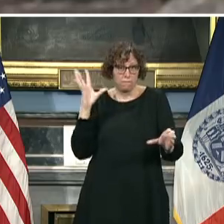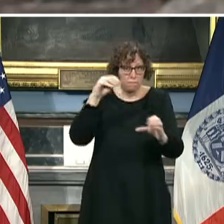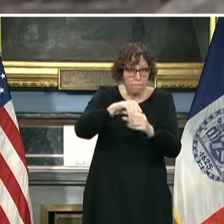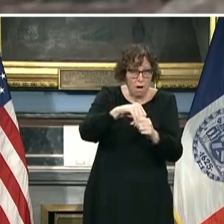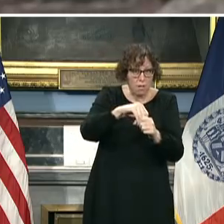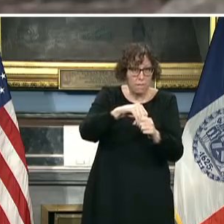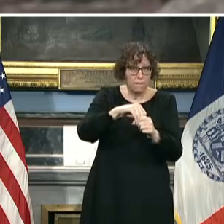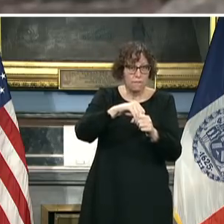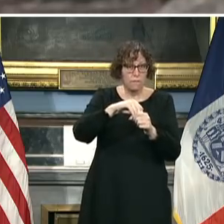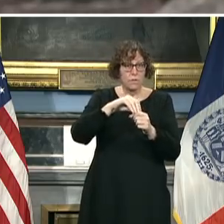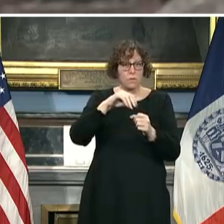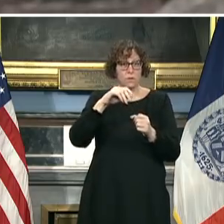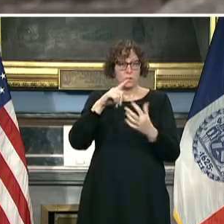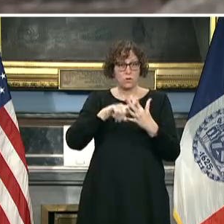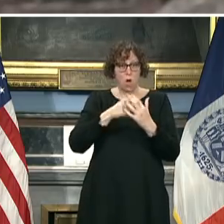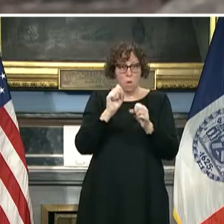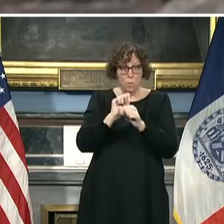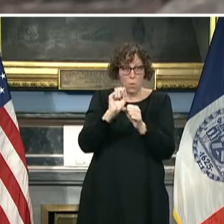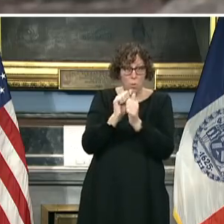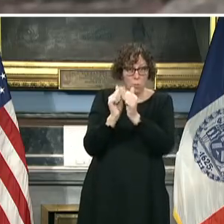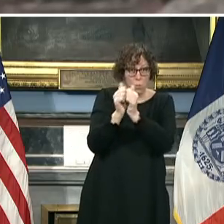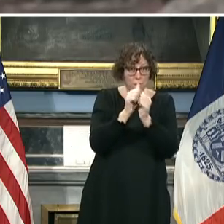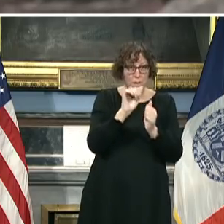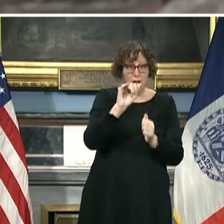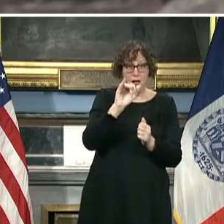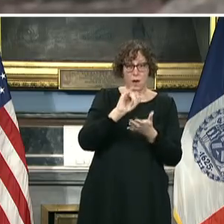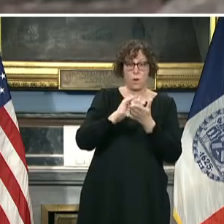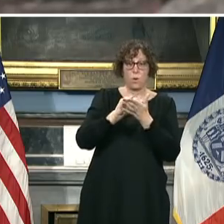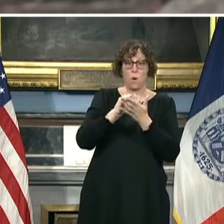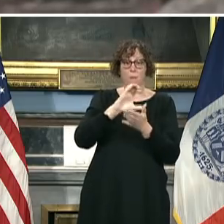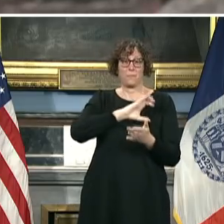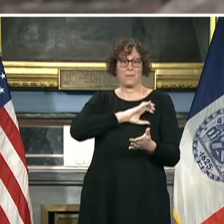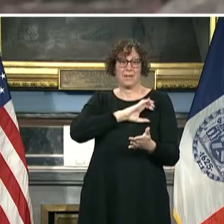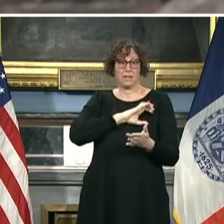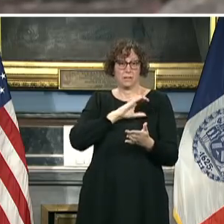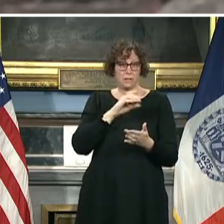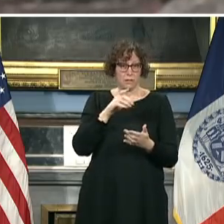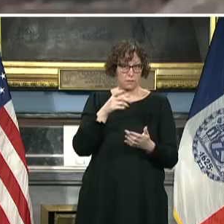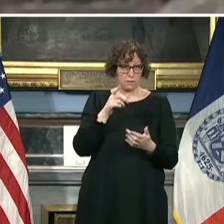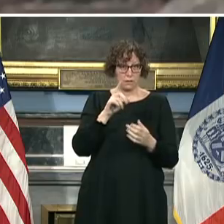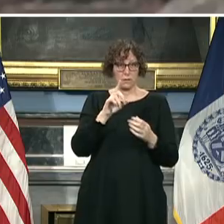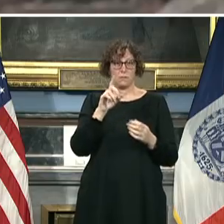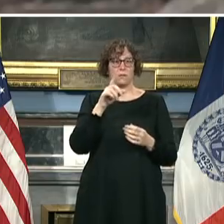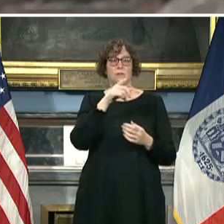COMMISSIONER SHEA HAS REPRTOE D, WE'VE SEEN A DECREASE IN CRIME, THA GNKOD. AND 'WEVE SEEN A